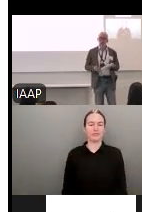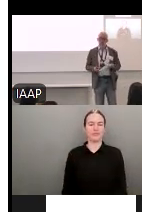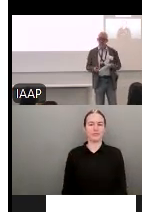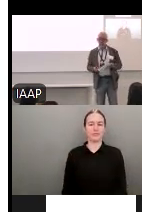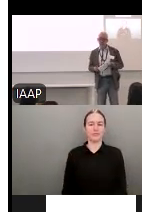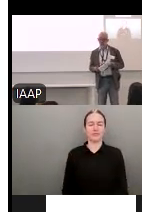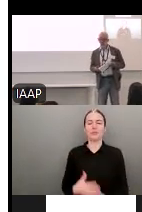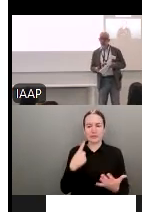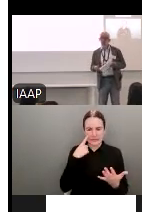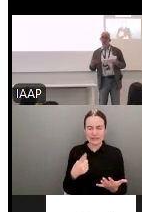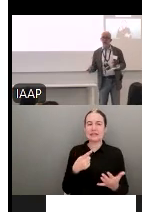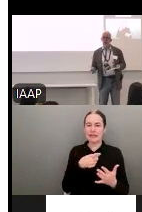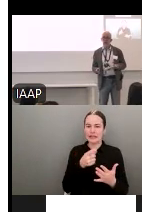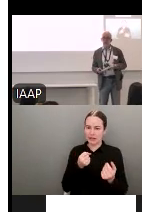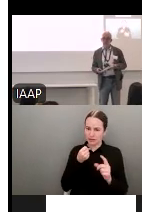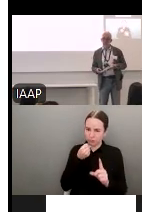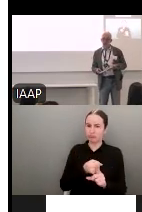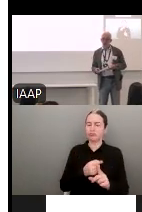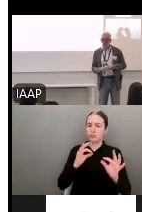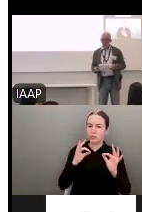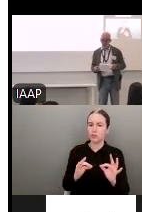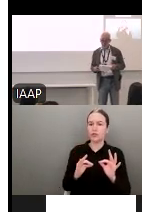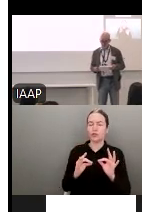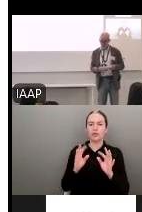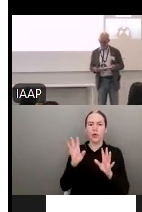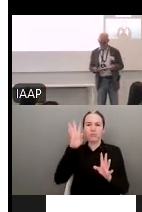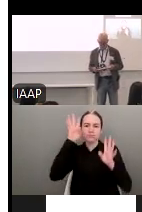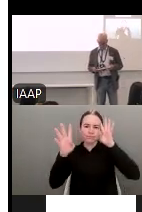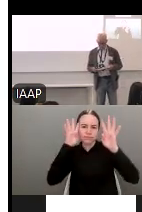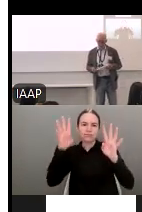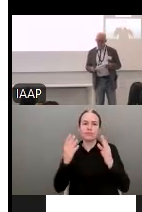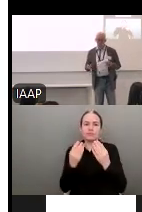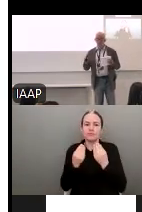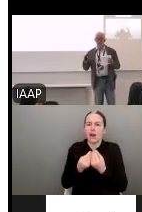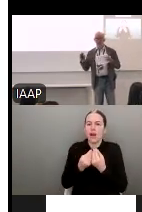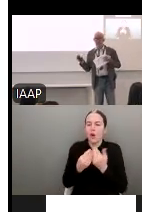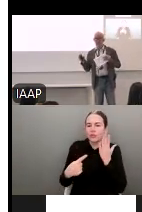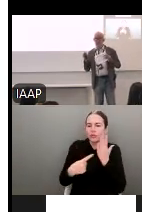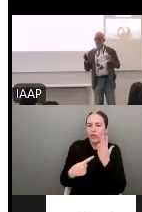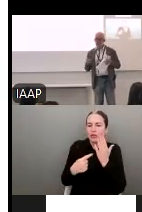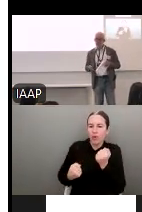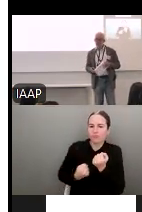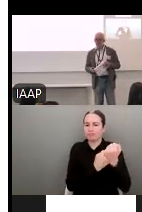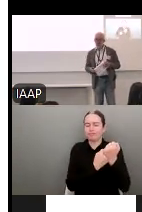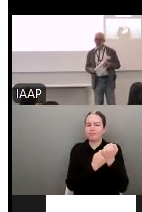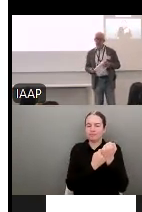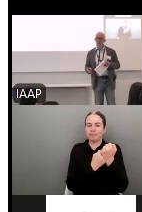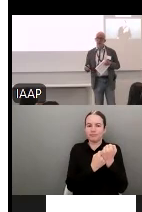on, on innovation, on assistive technology. But now very small I want to focus on,